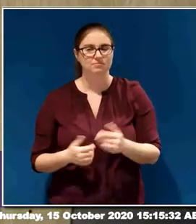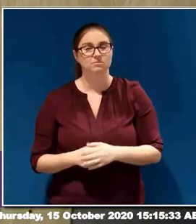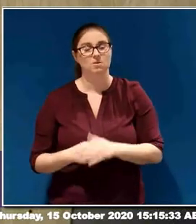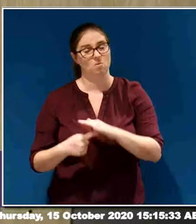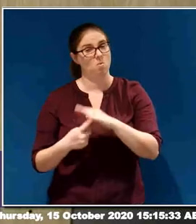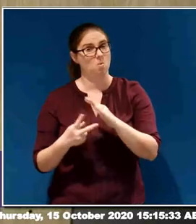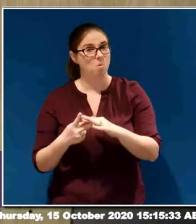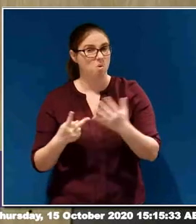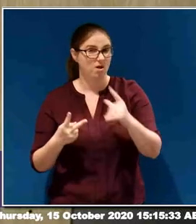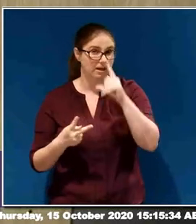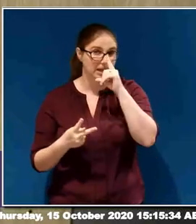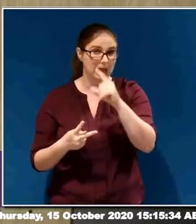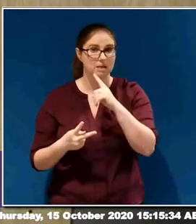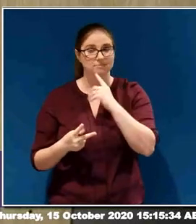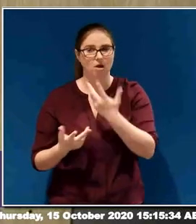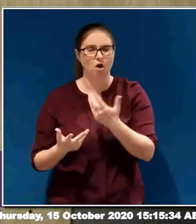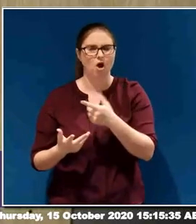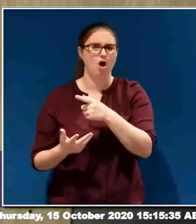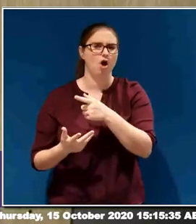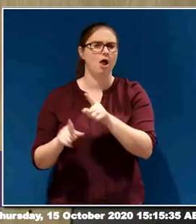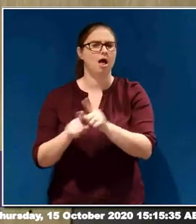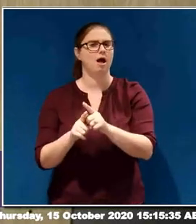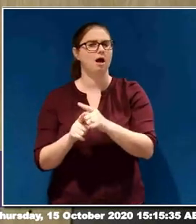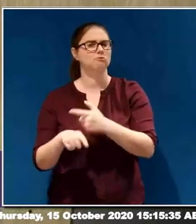a couple of times a week,” sometimes even a couple of hours a day or not even